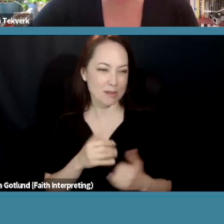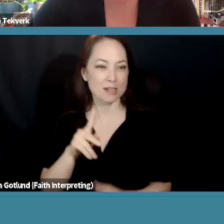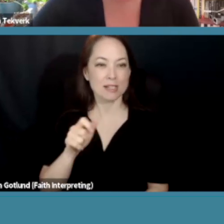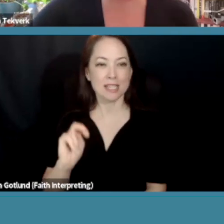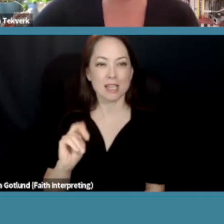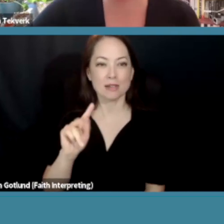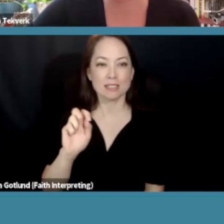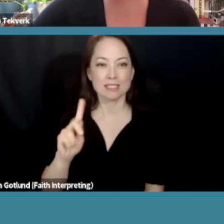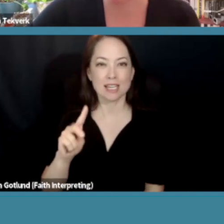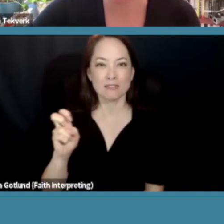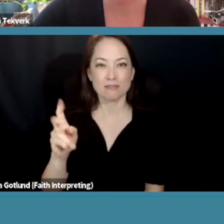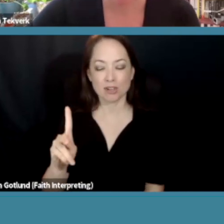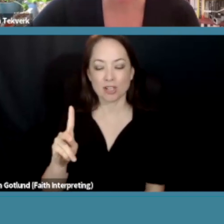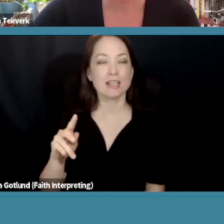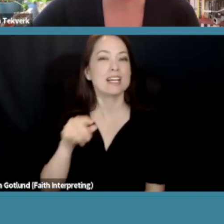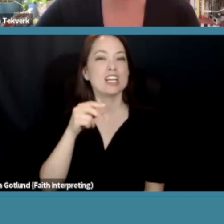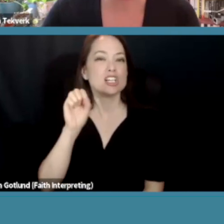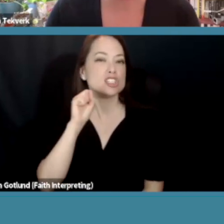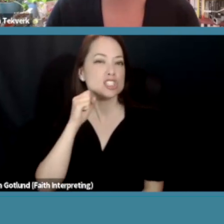You can use she/her pronouns for me.